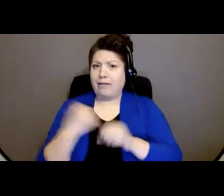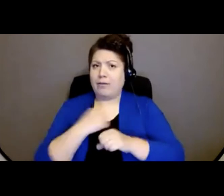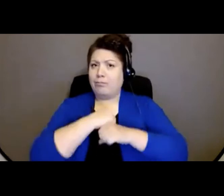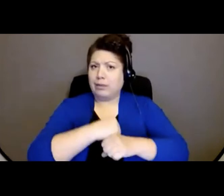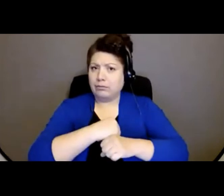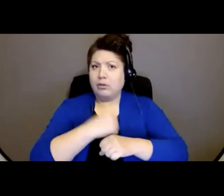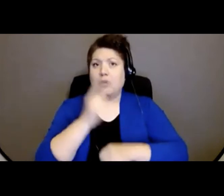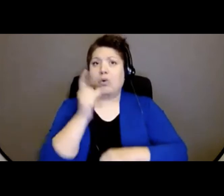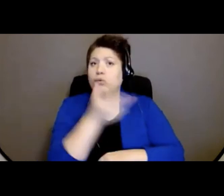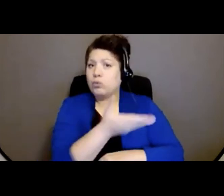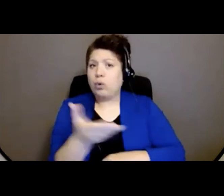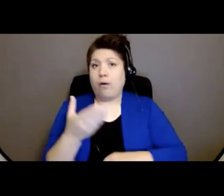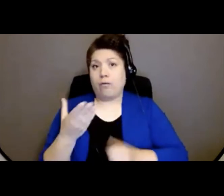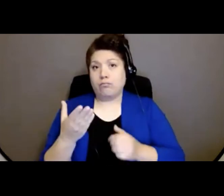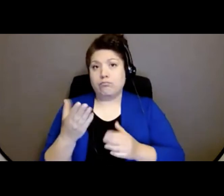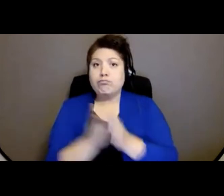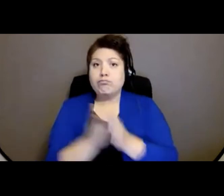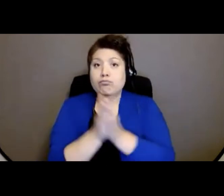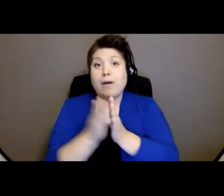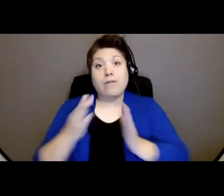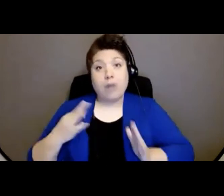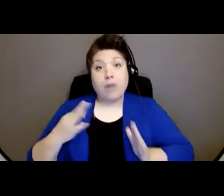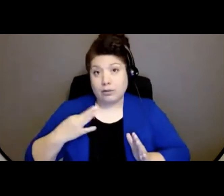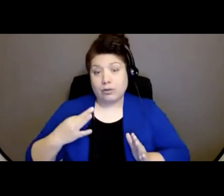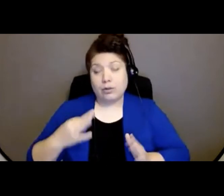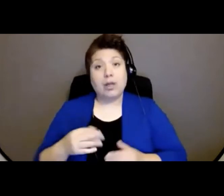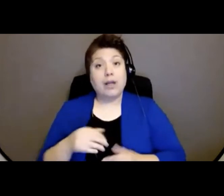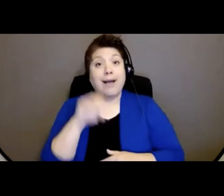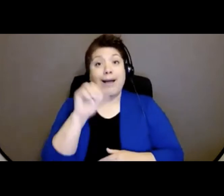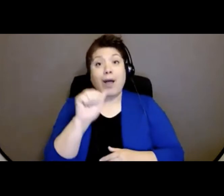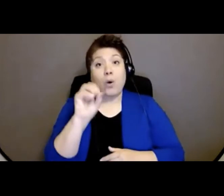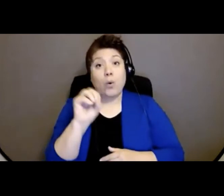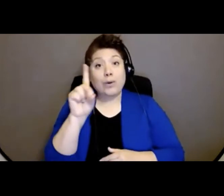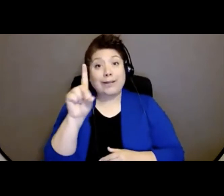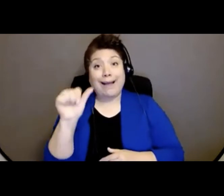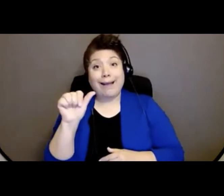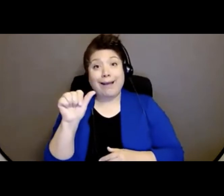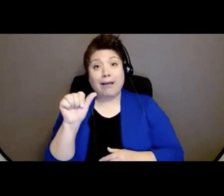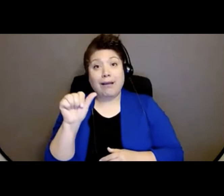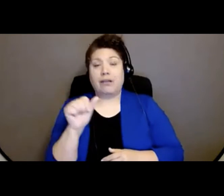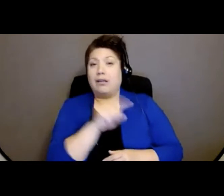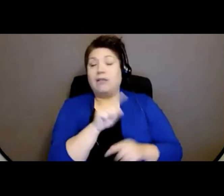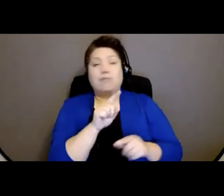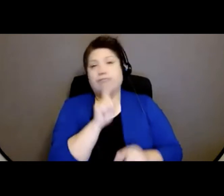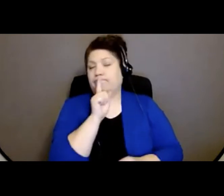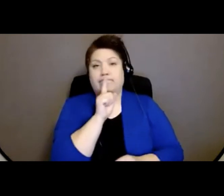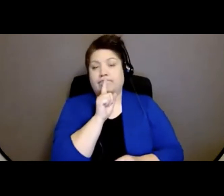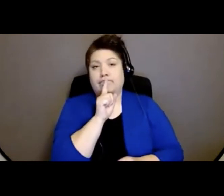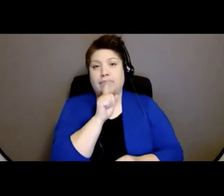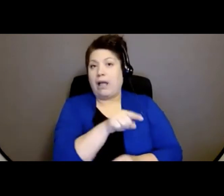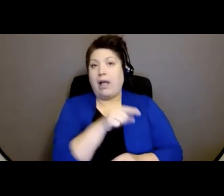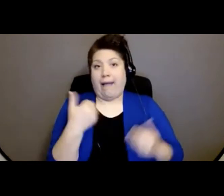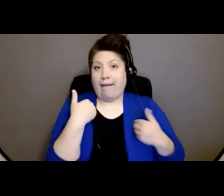WHILE SOMETHING LIKE THE AODA MIGHT NOT PROVIDE DOES NOT PROVIDE STANDARDS IN THAT AREA.